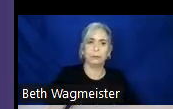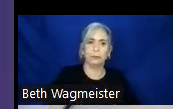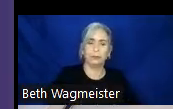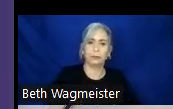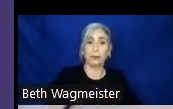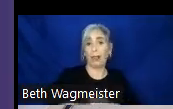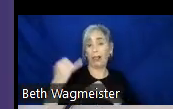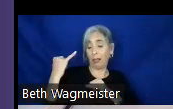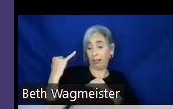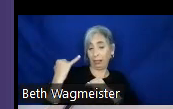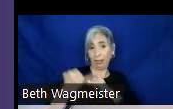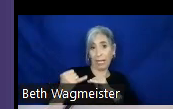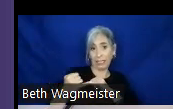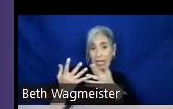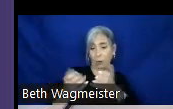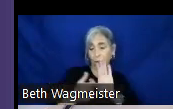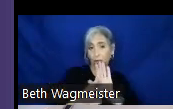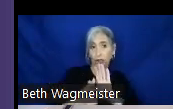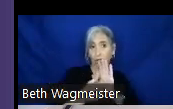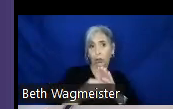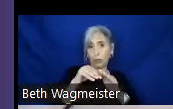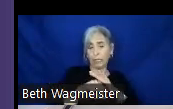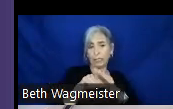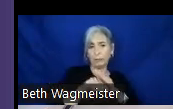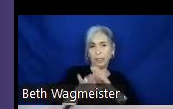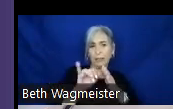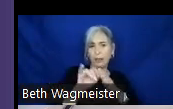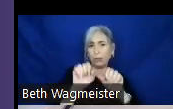Lastly, I want to show you that accessibility is something you can and probably should do